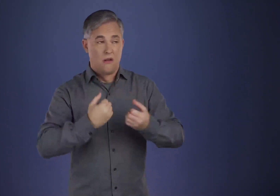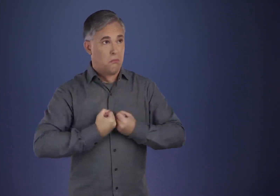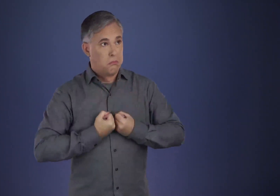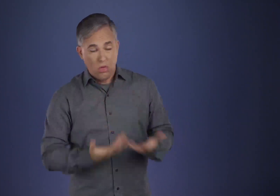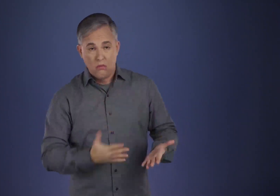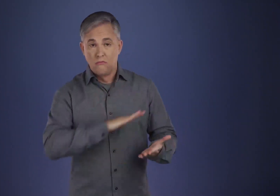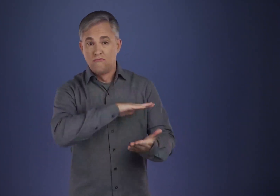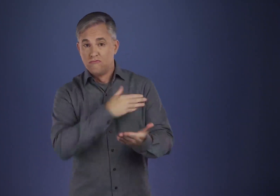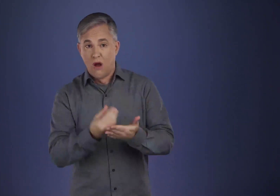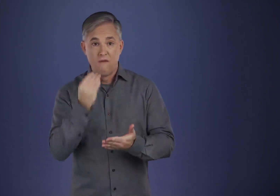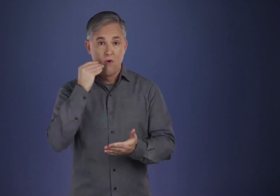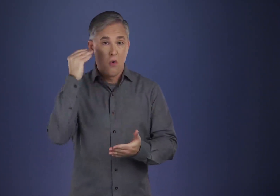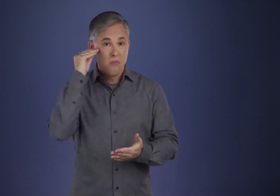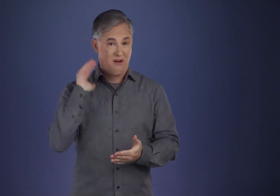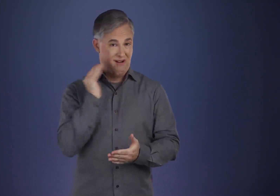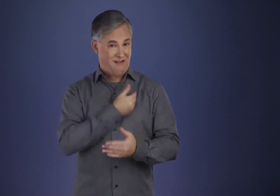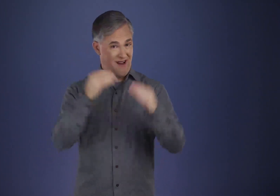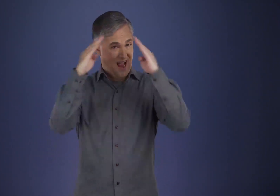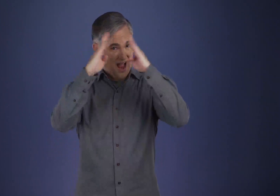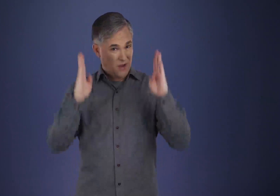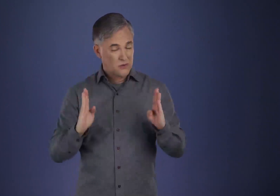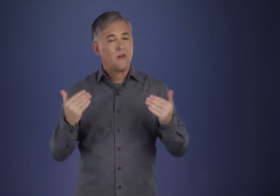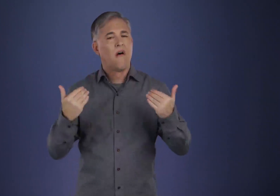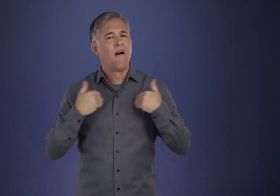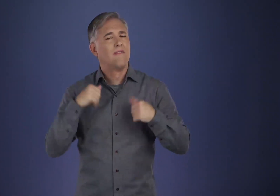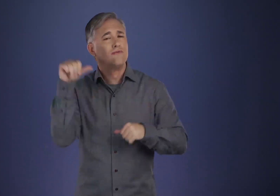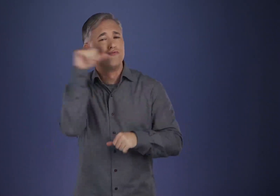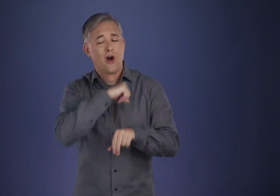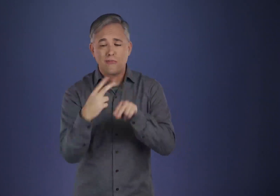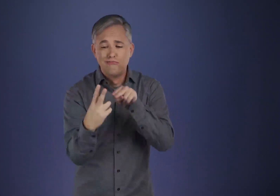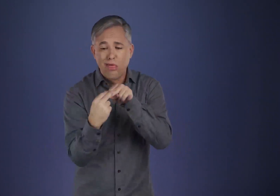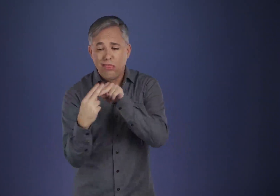only to cook supper for a houseful of drunks who weren’t paying board.